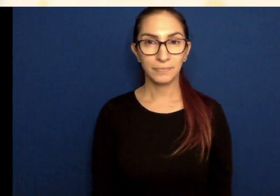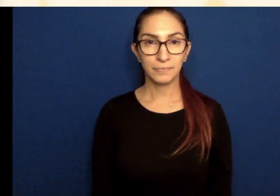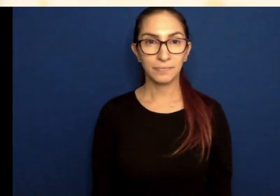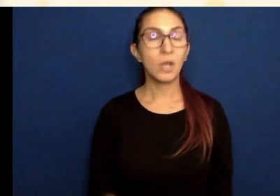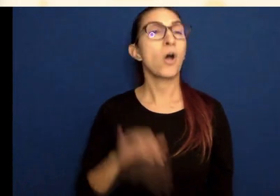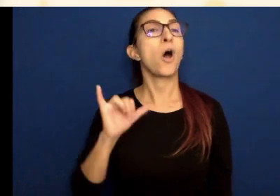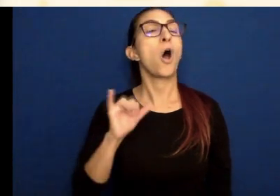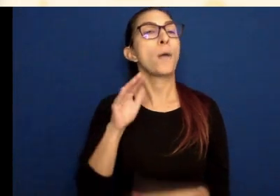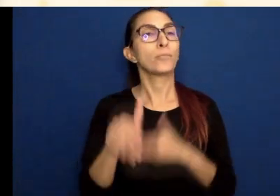Thank you, everyone.